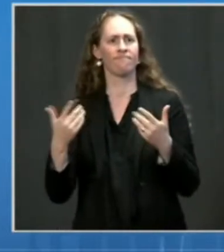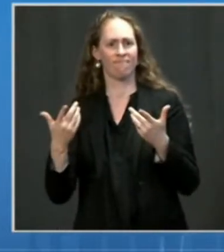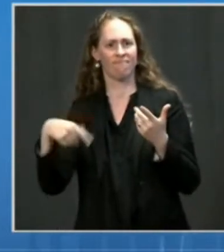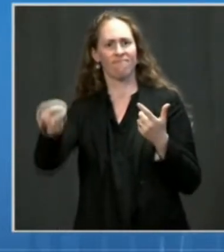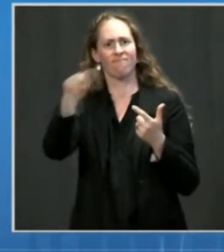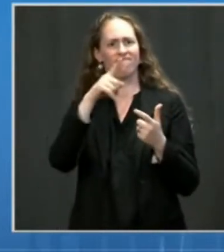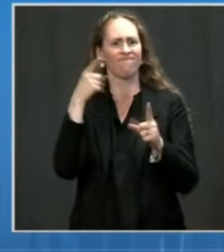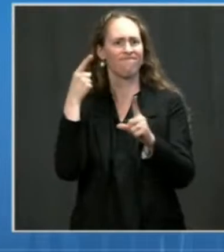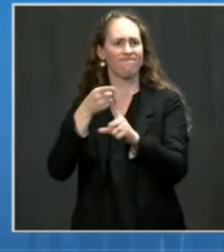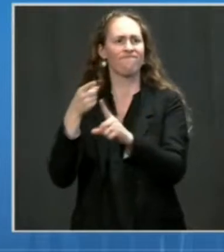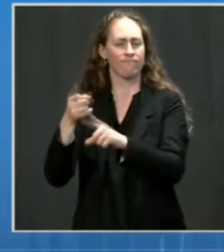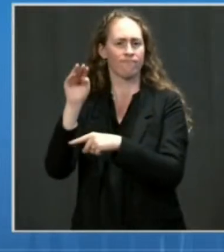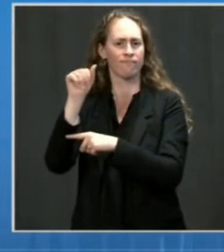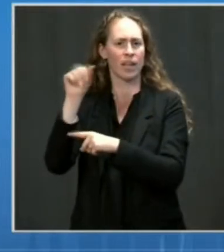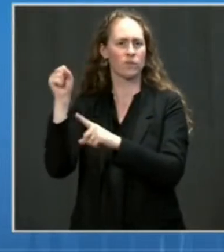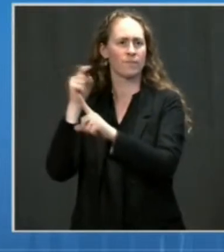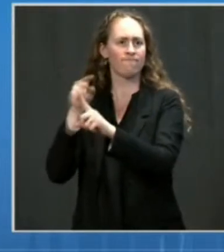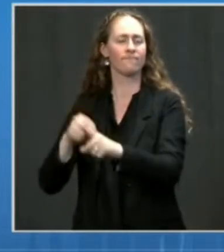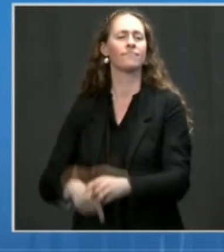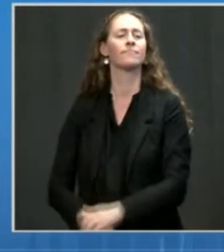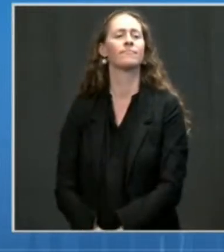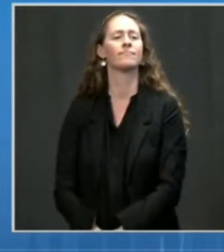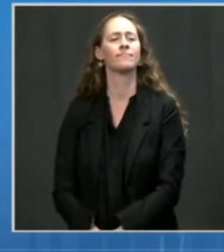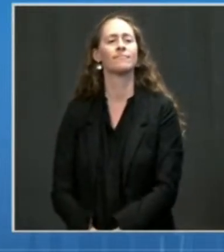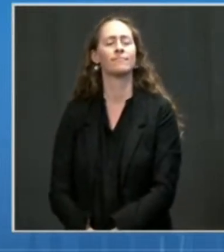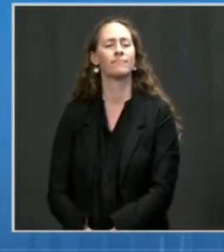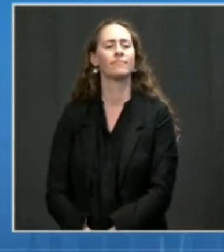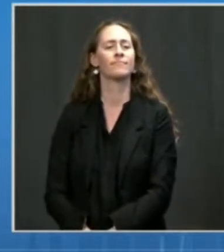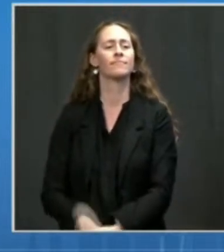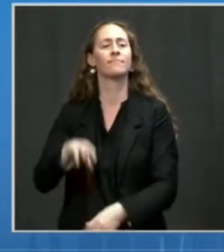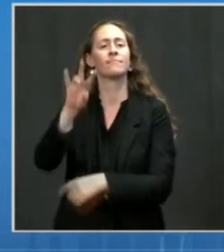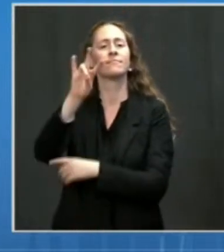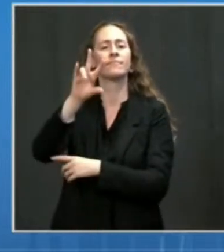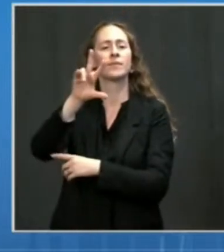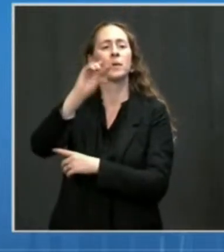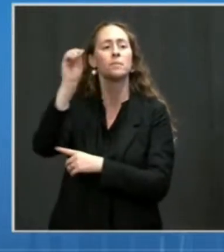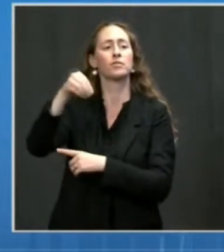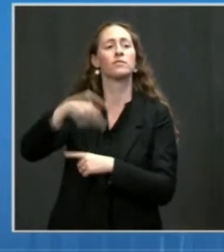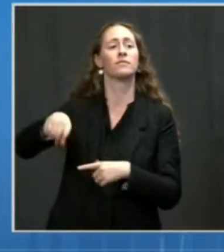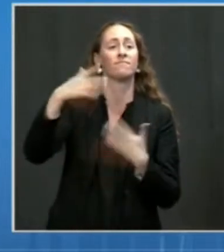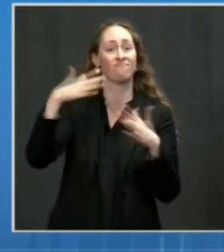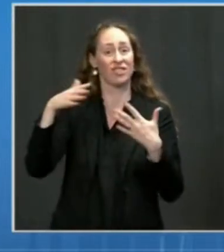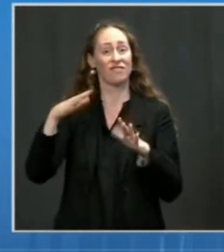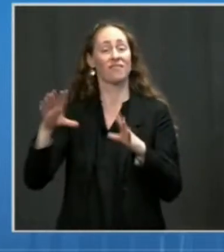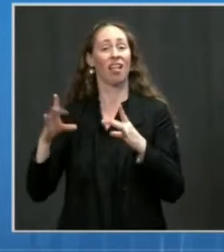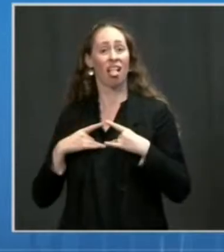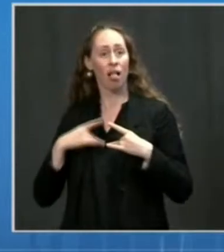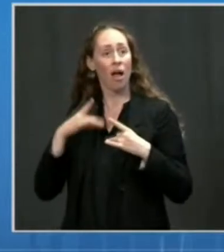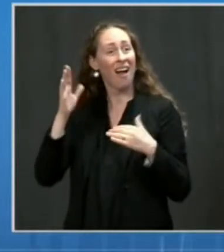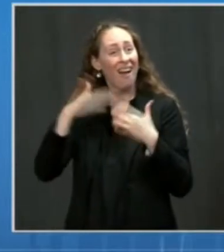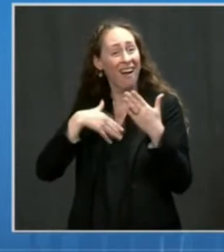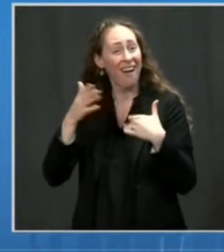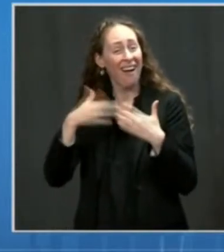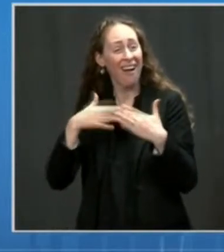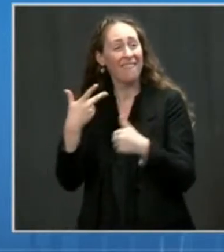CASES OF COVID-19 LINKED TO THE